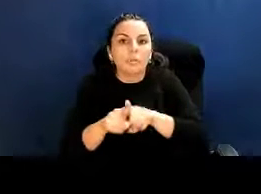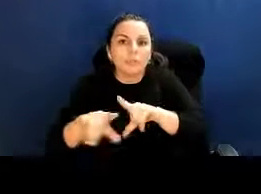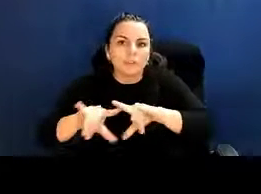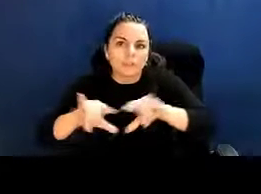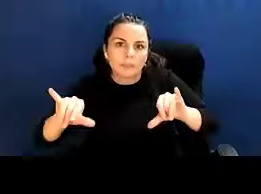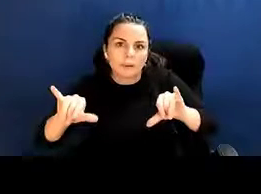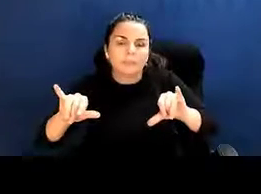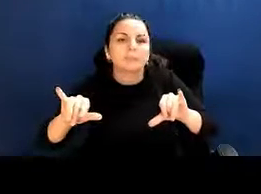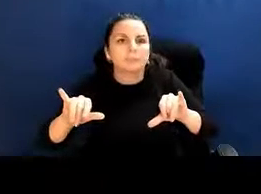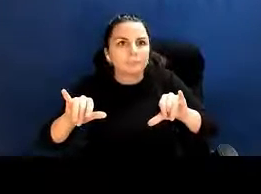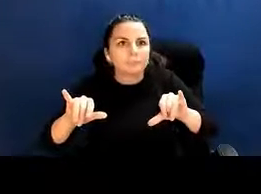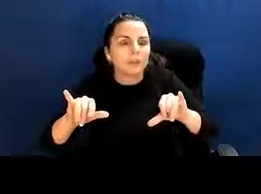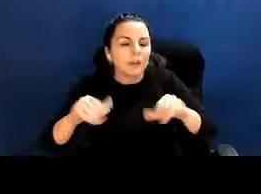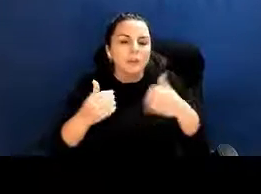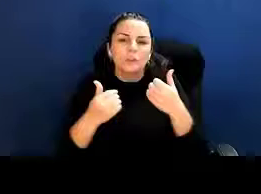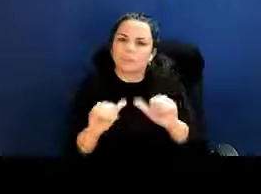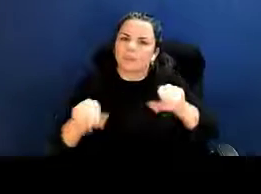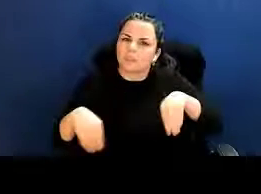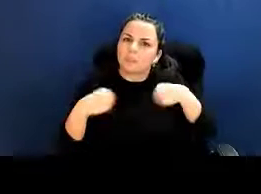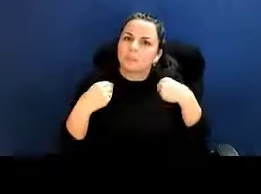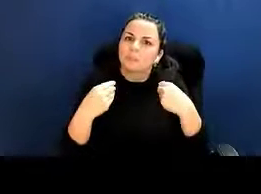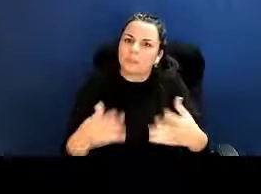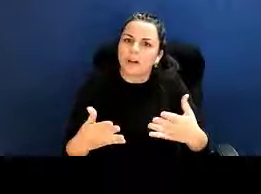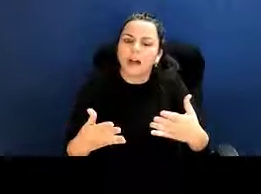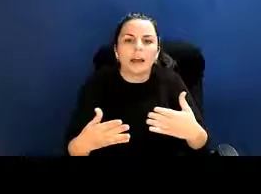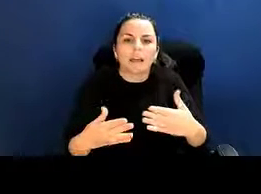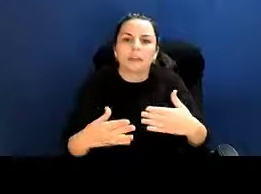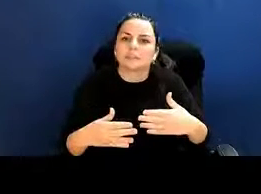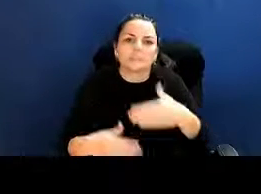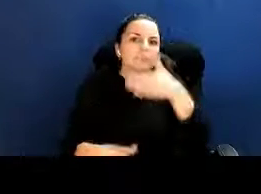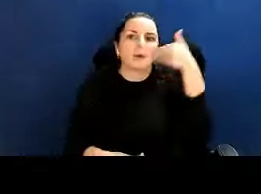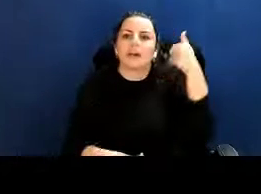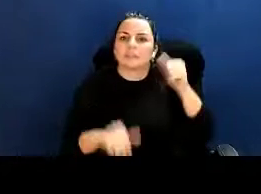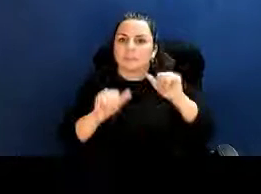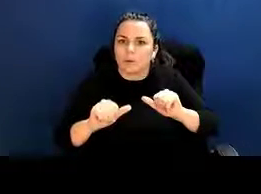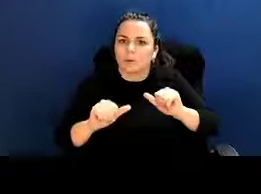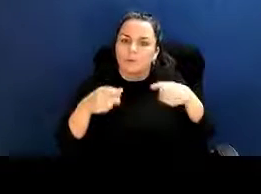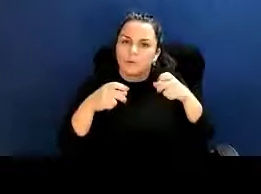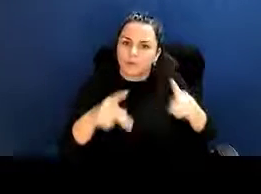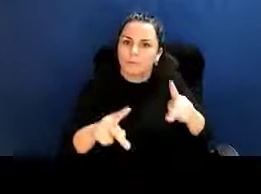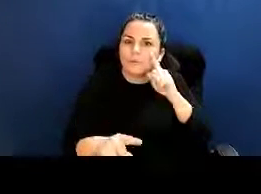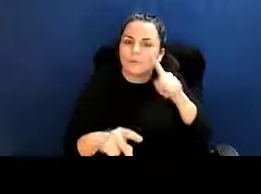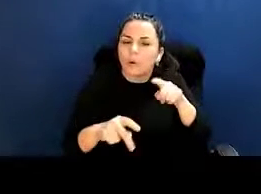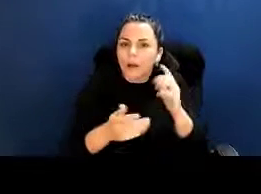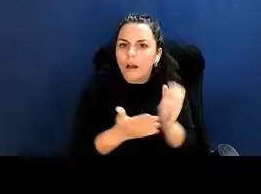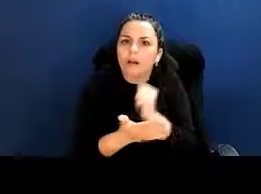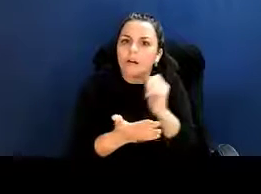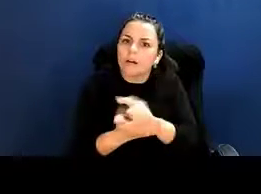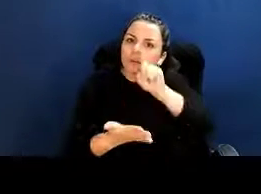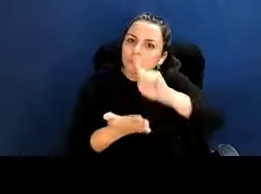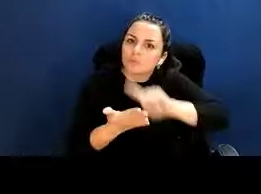trying to provide the best opportunity to further research that promotes society's interests.